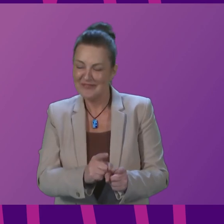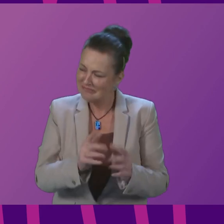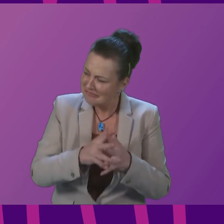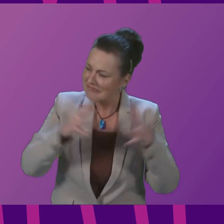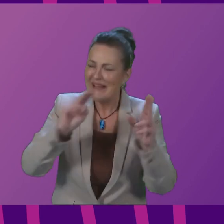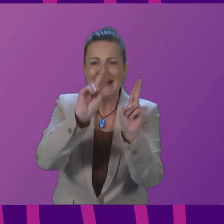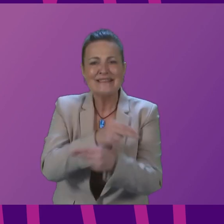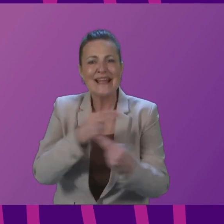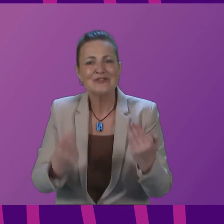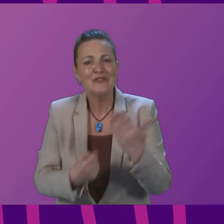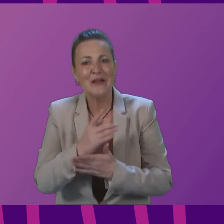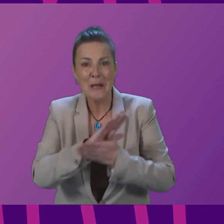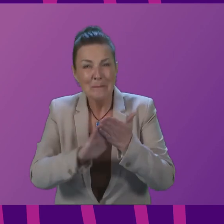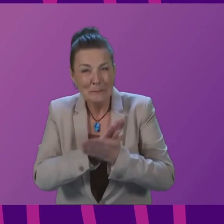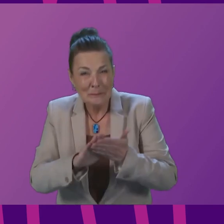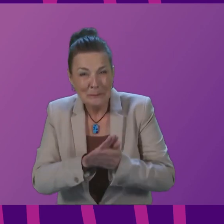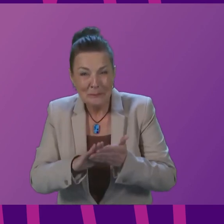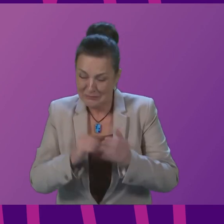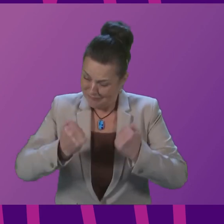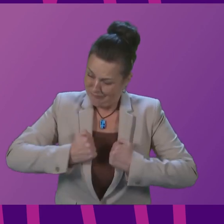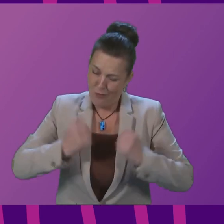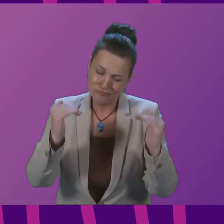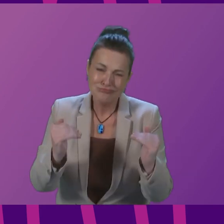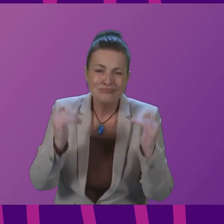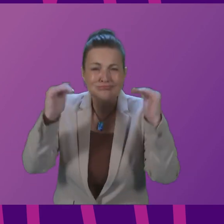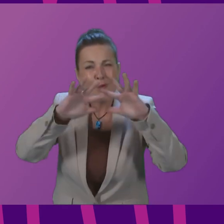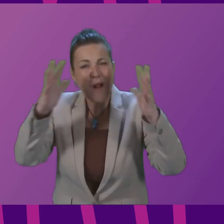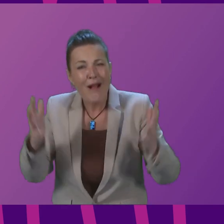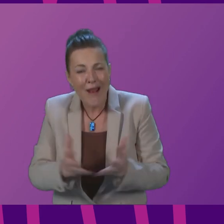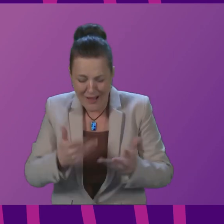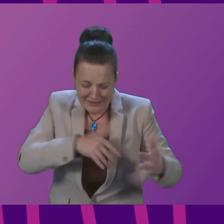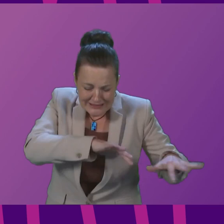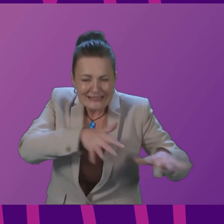on the world-class and highly sought-after produce that comes from Scotland’s seas and oceans.